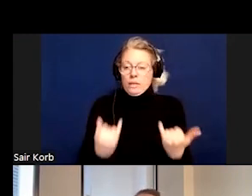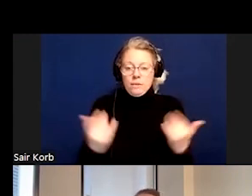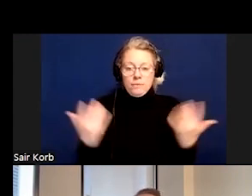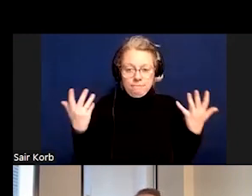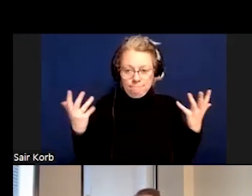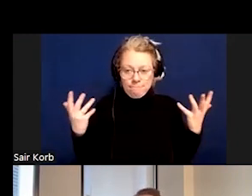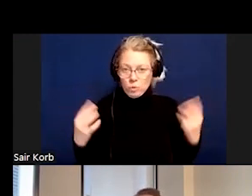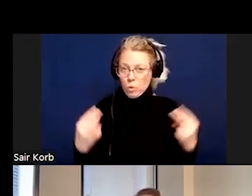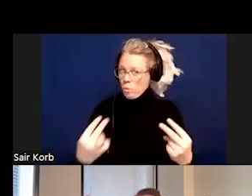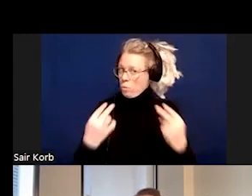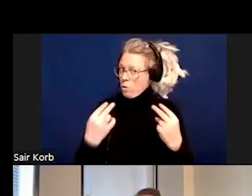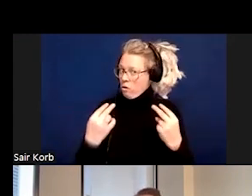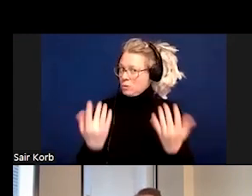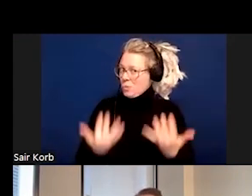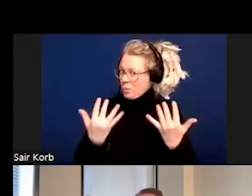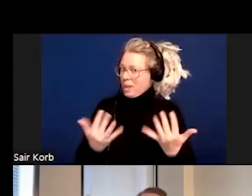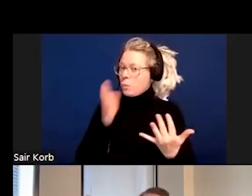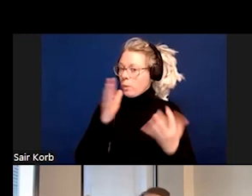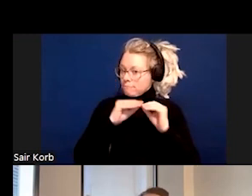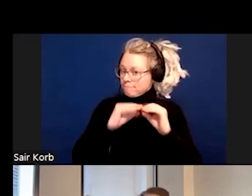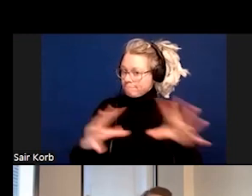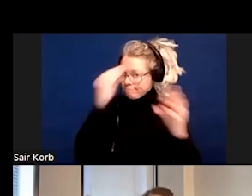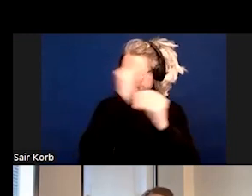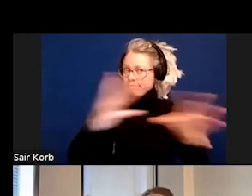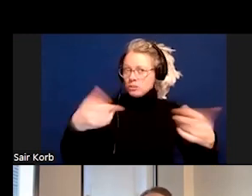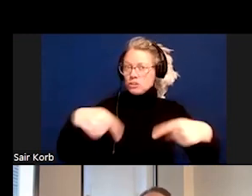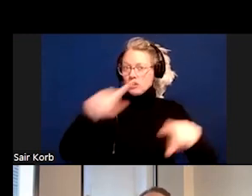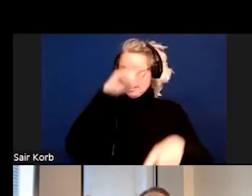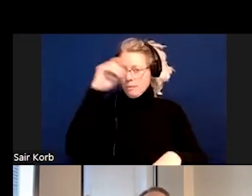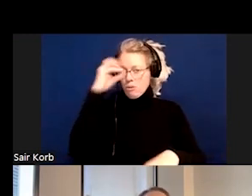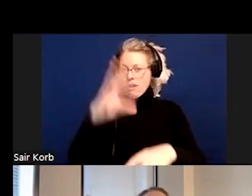tuned for more information through the summer and fall.